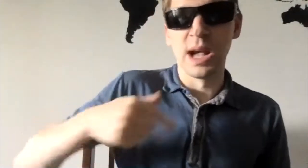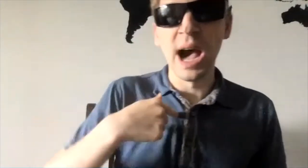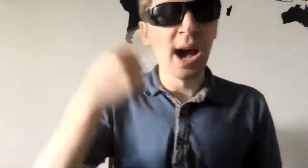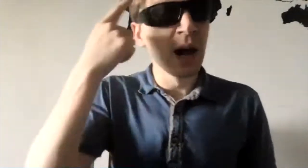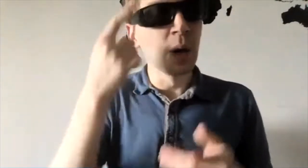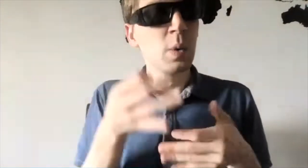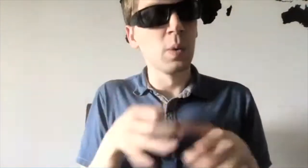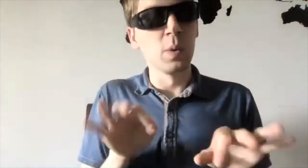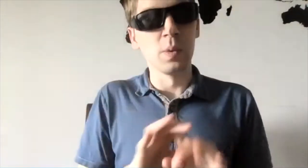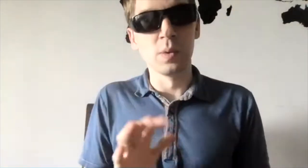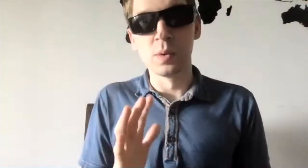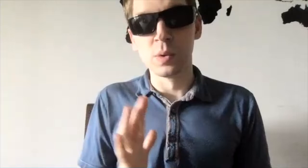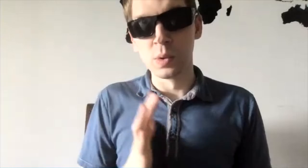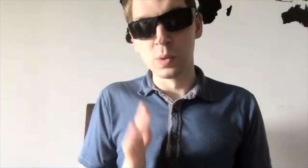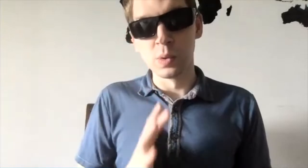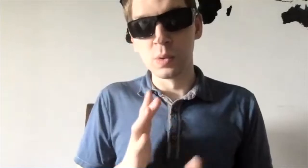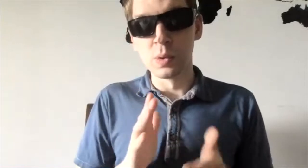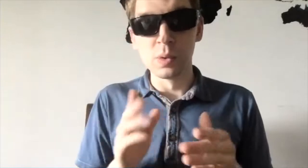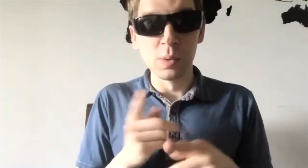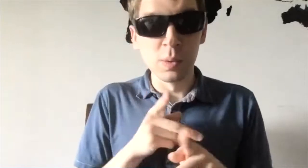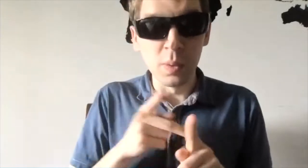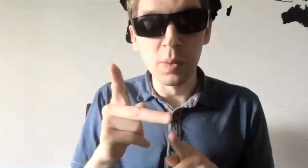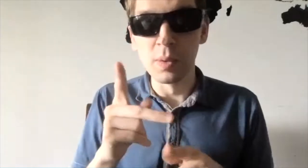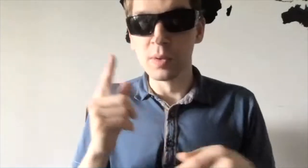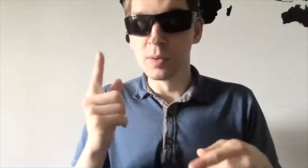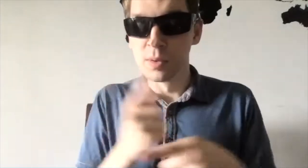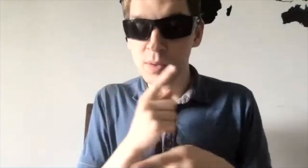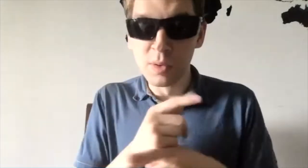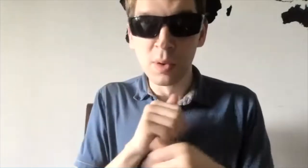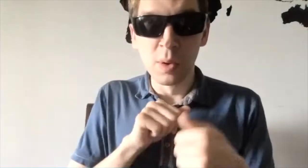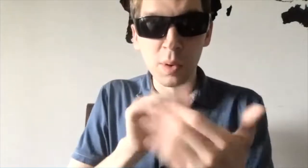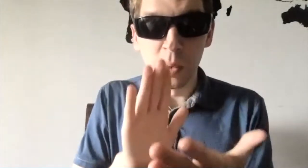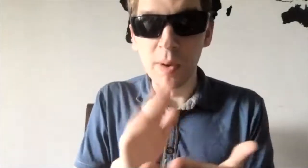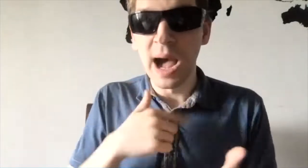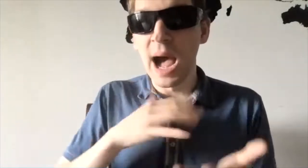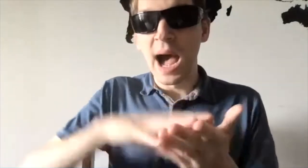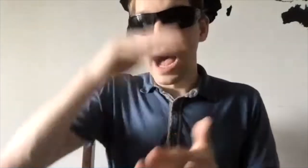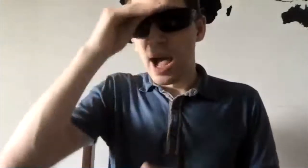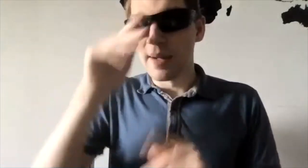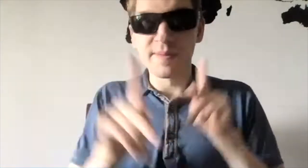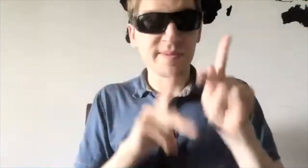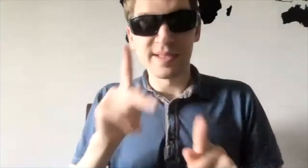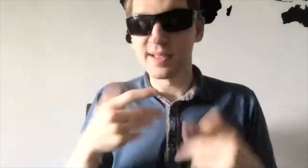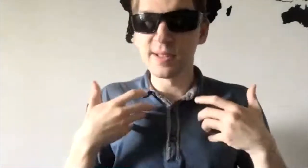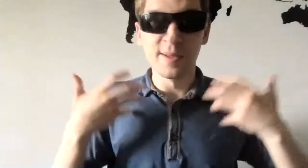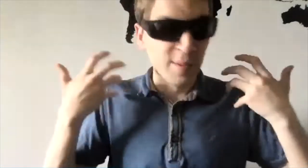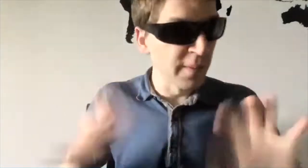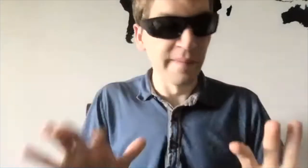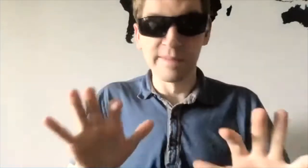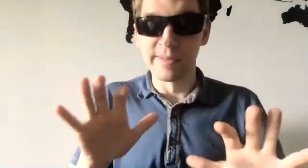It's important to approach it in an appropriate manner, in a way that